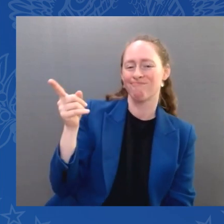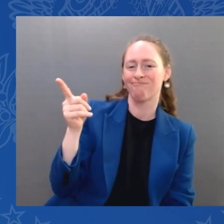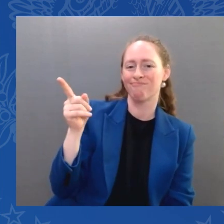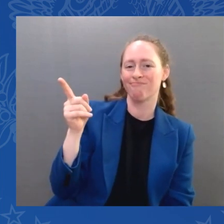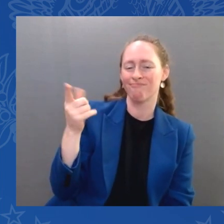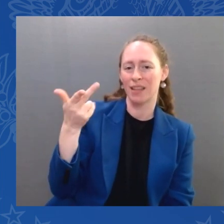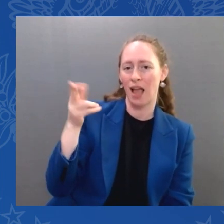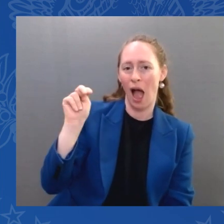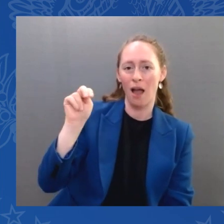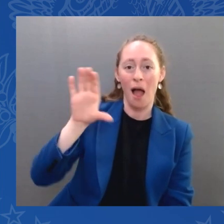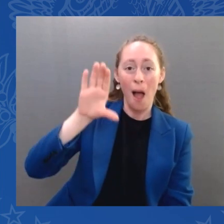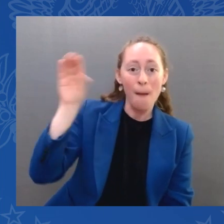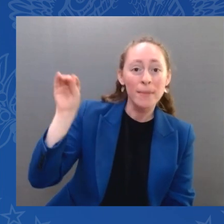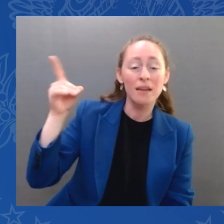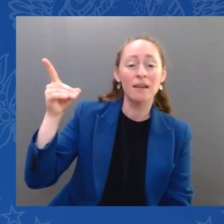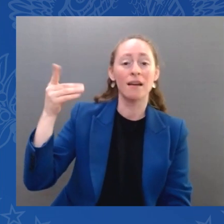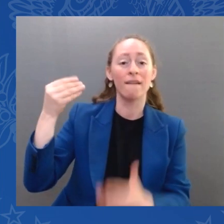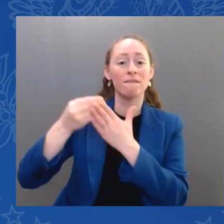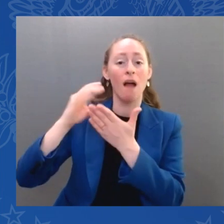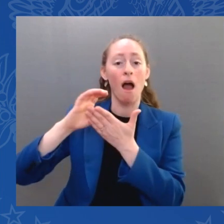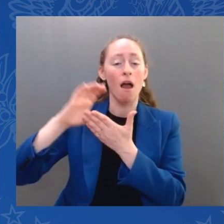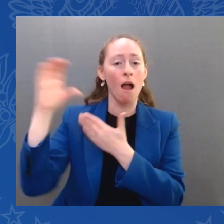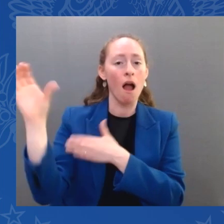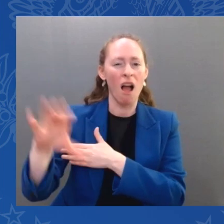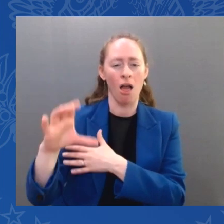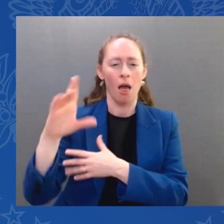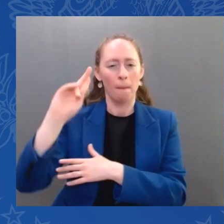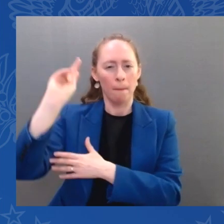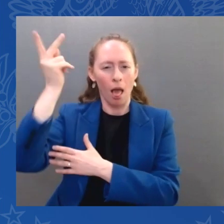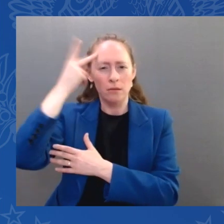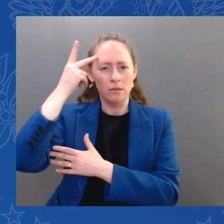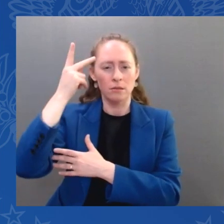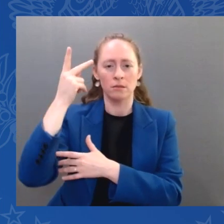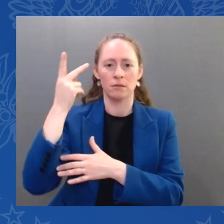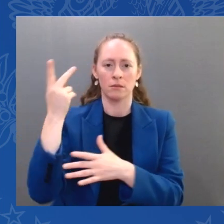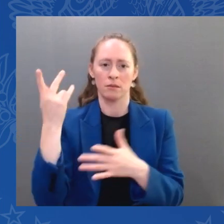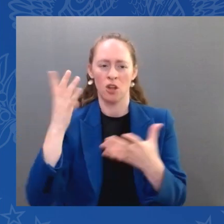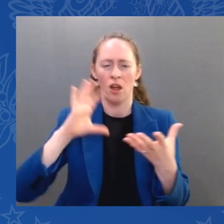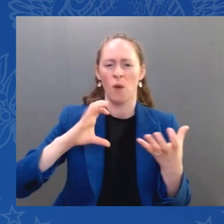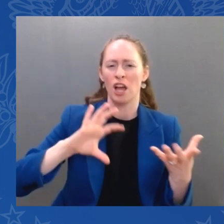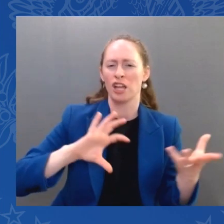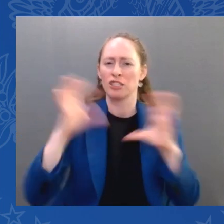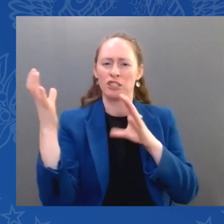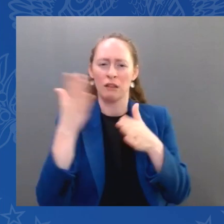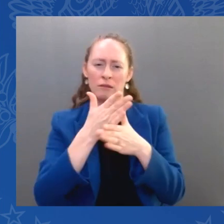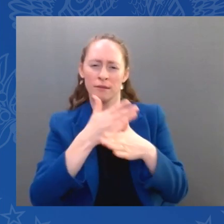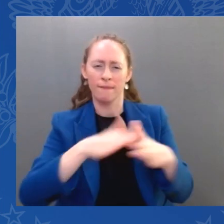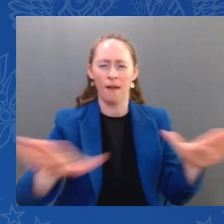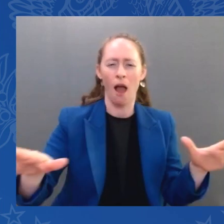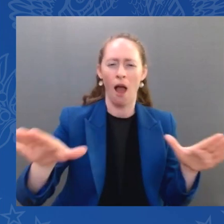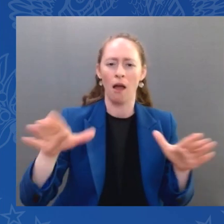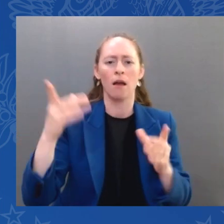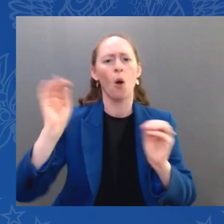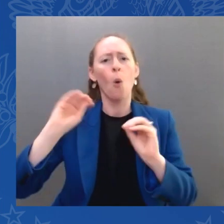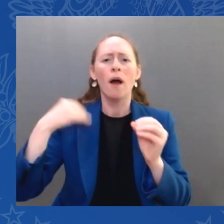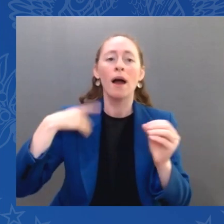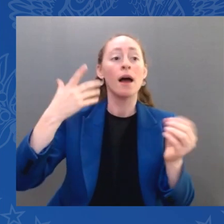in the country where we don't debate the issues on the merits and we just rather turn on each other from our corners and attack the other side.